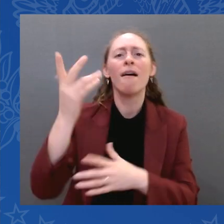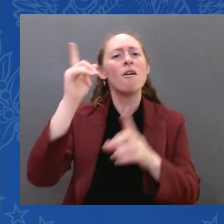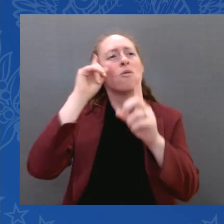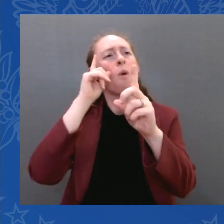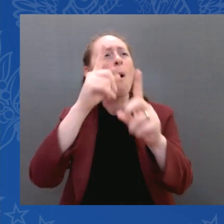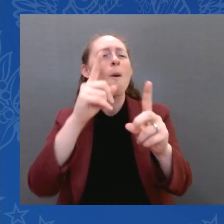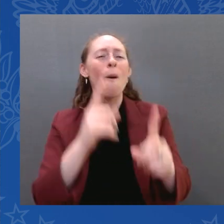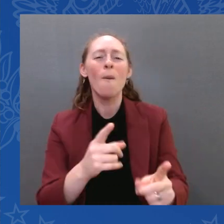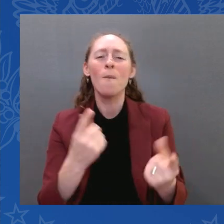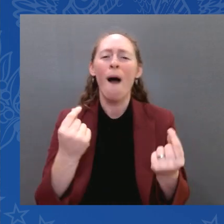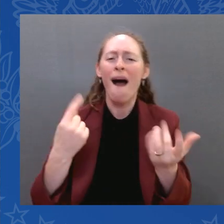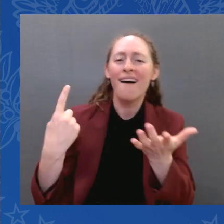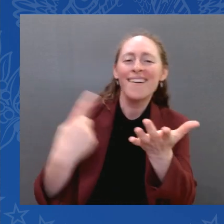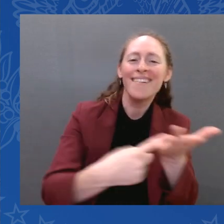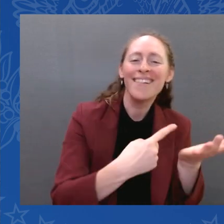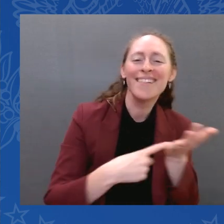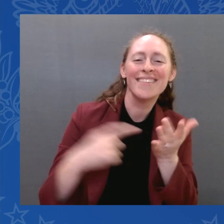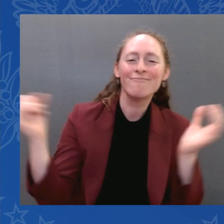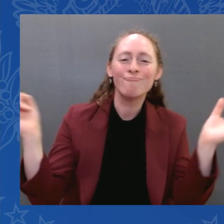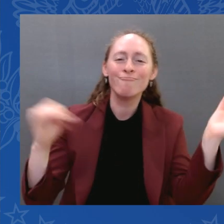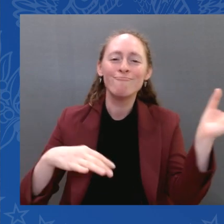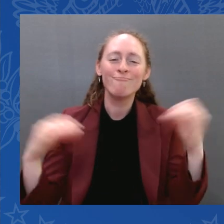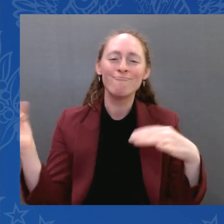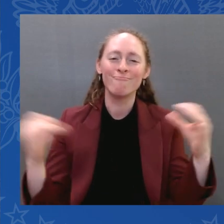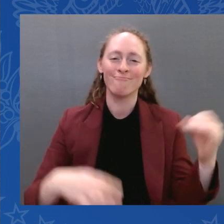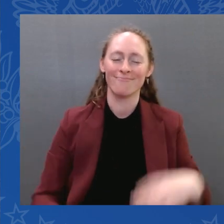a piece of its magic stays with us.